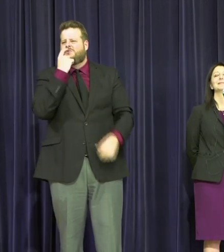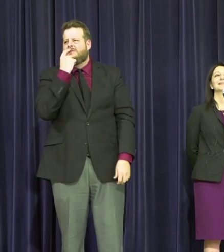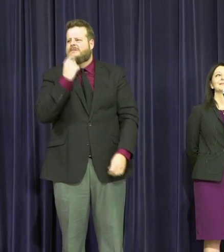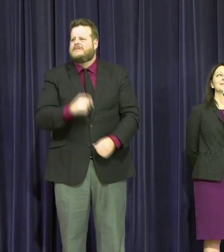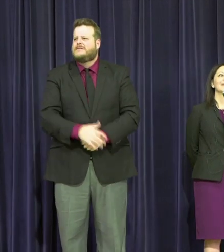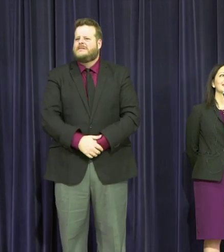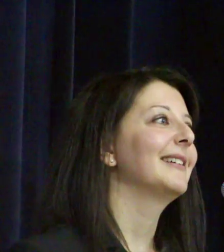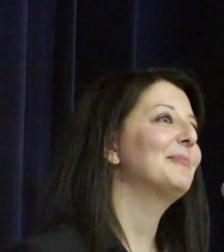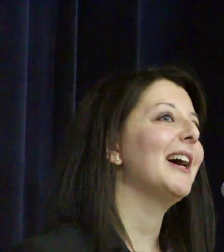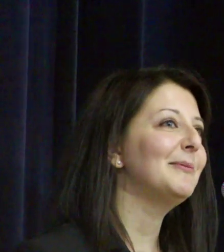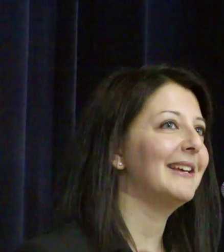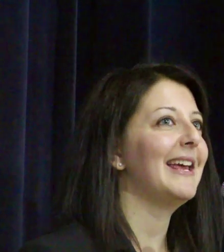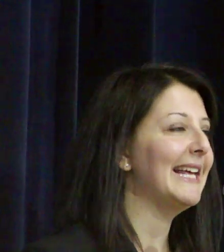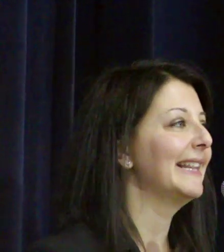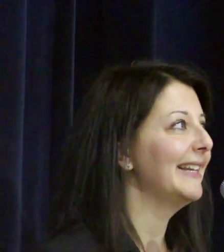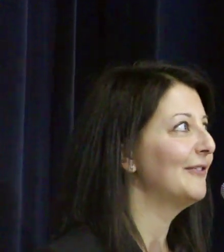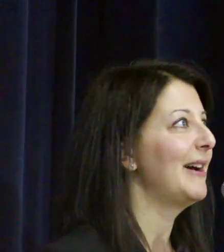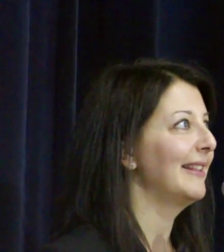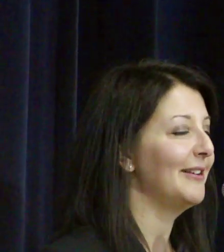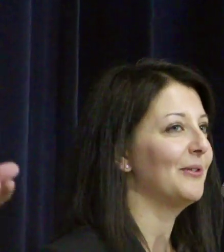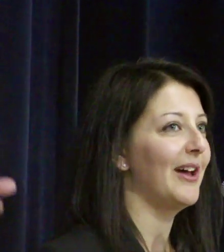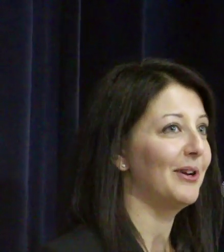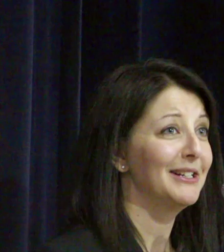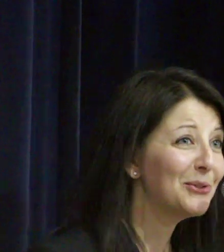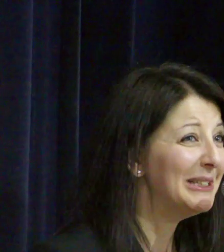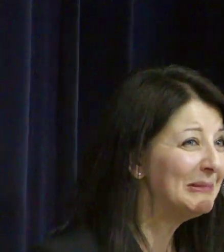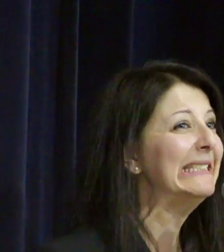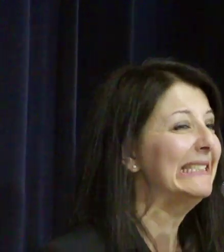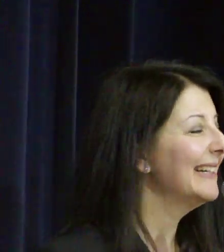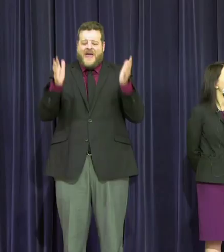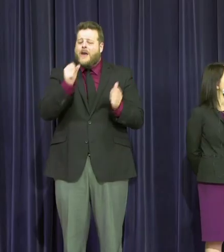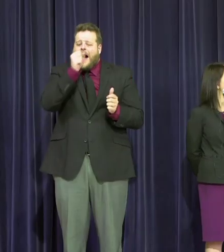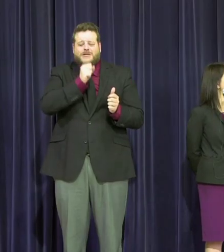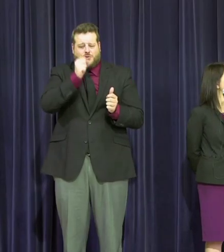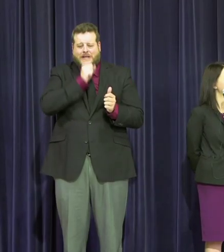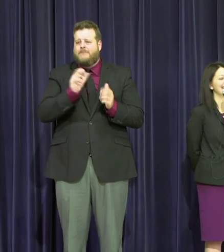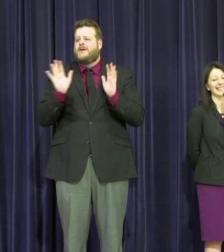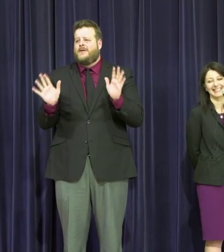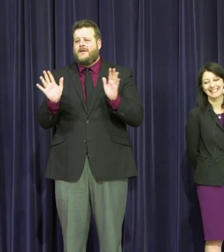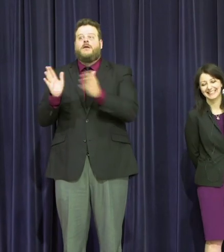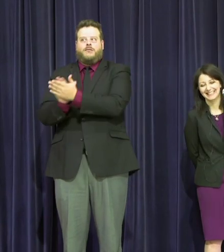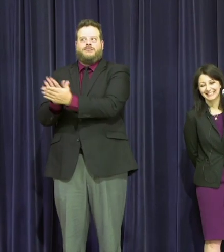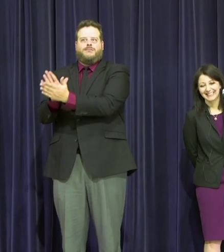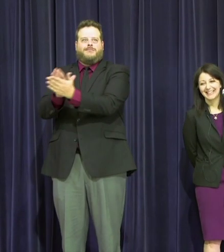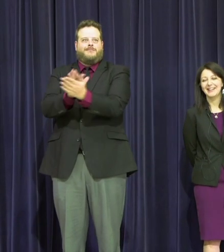I probably can't live my life without ice cream.